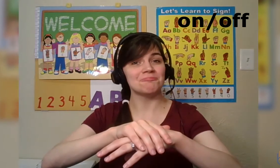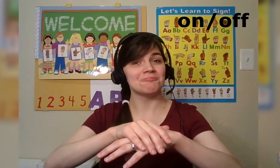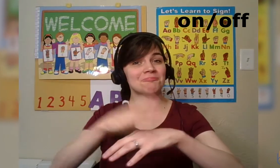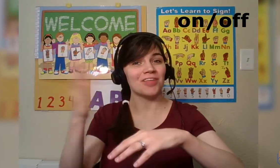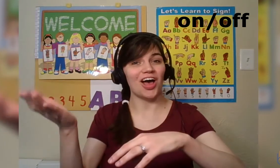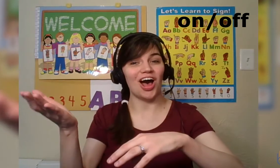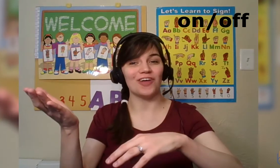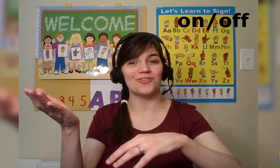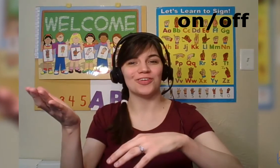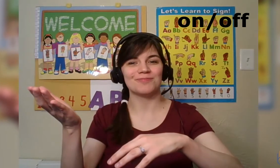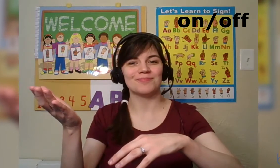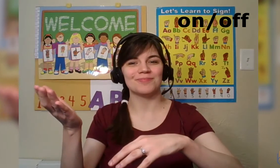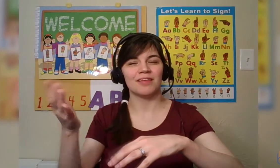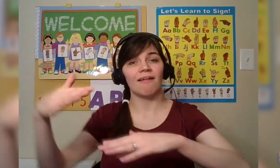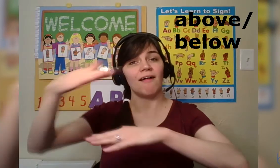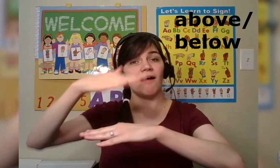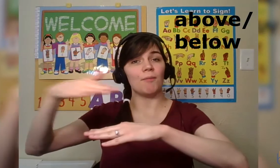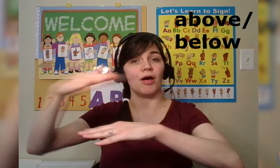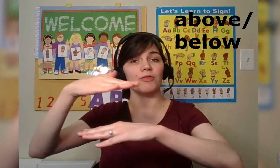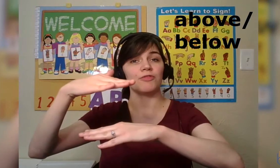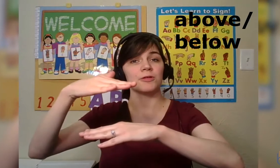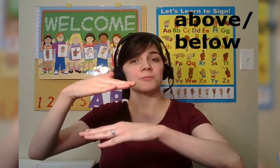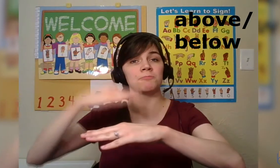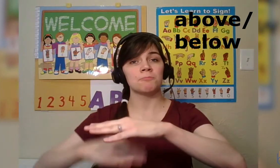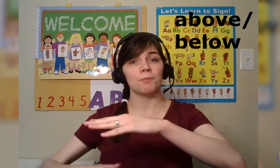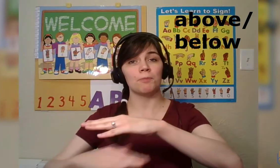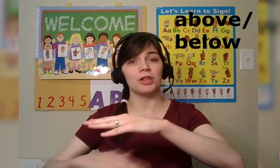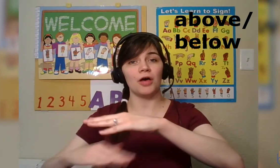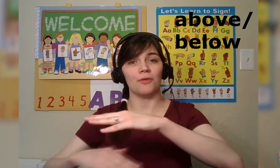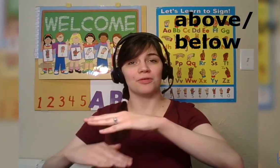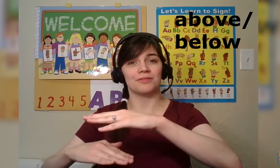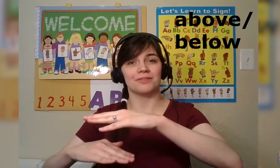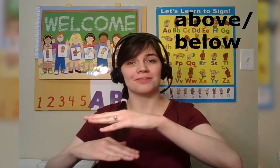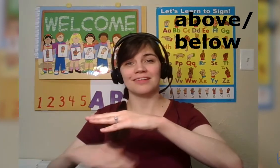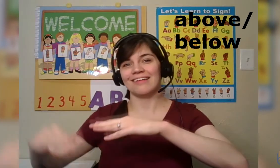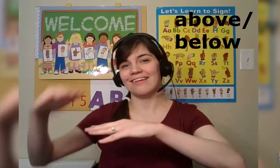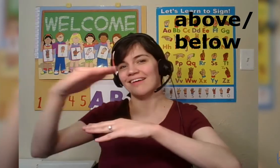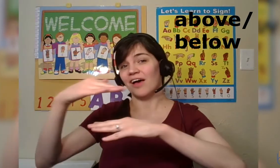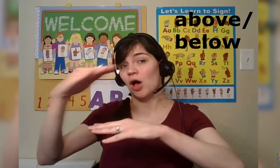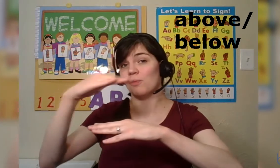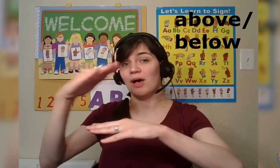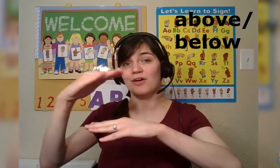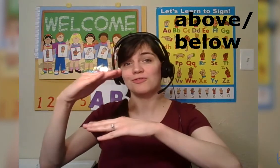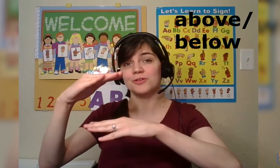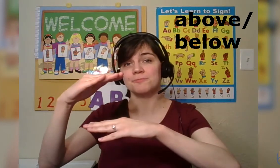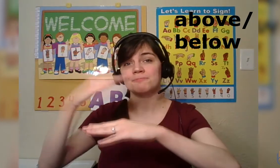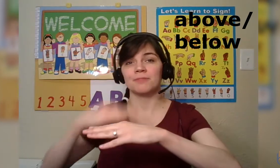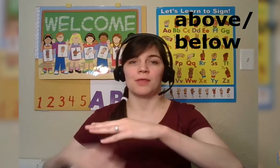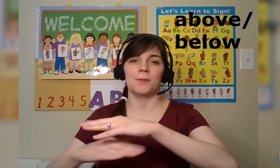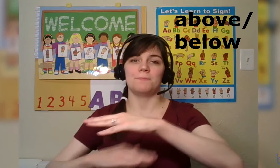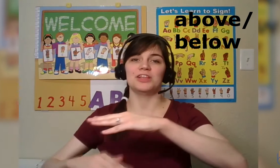Above. Below. Above. Below.